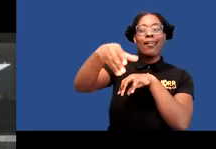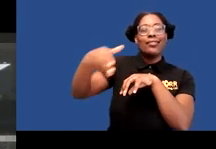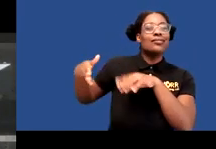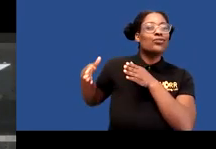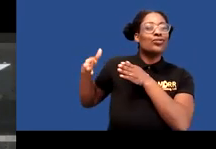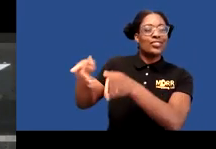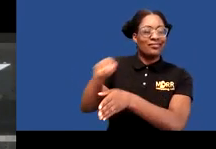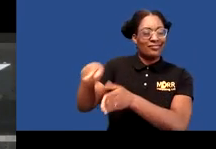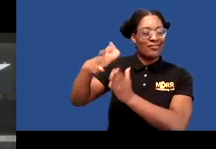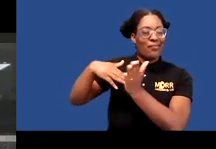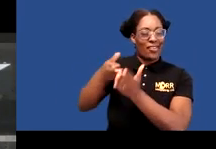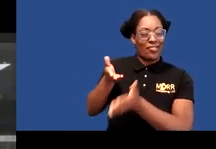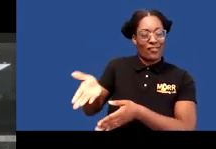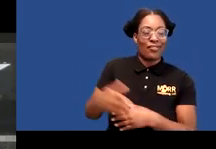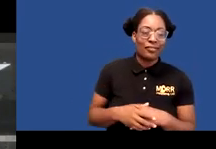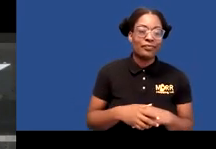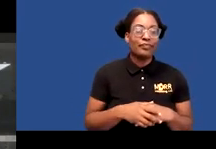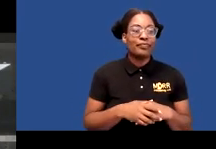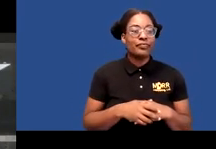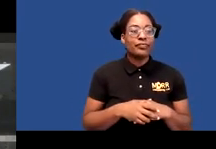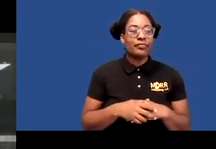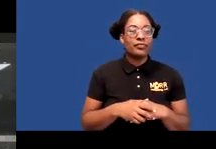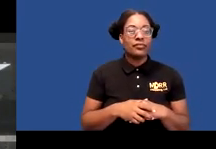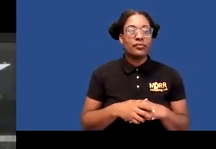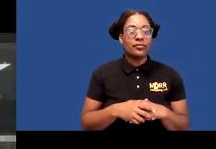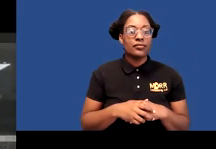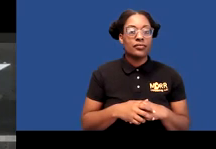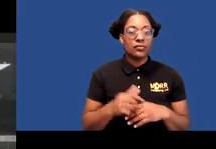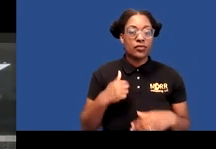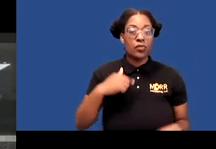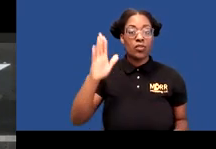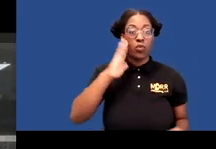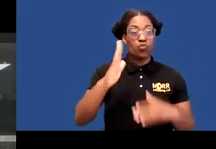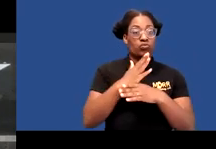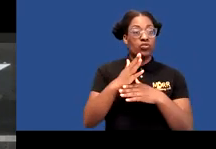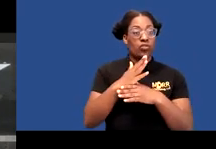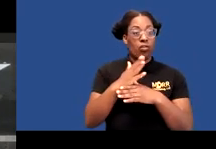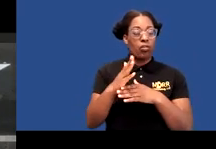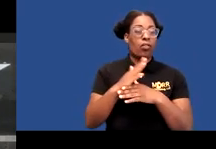just for equitable access for everyone to these materials.